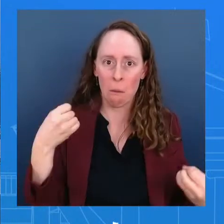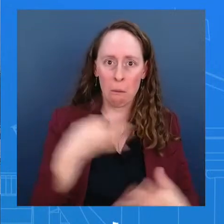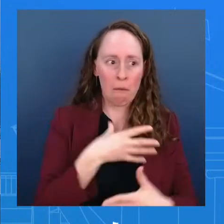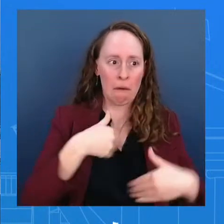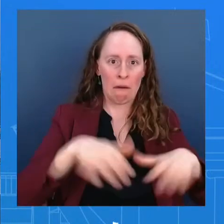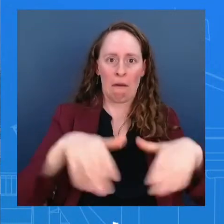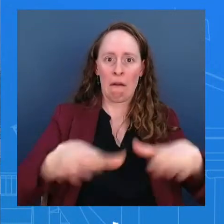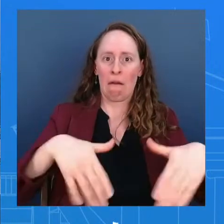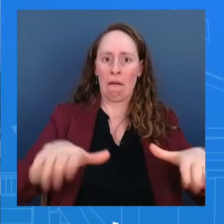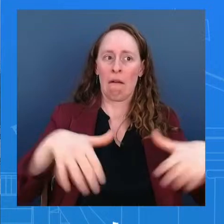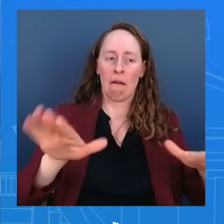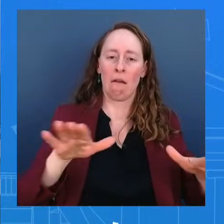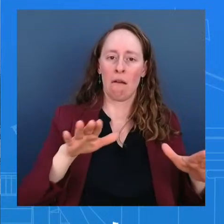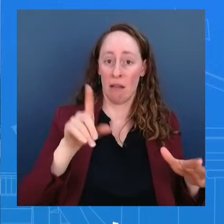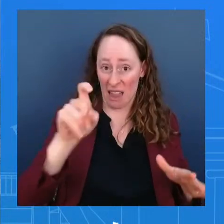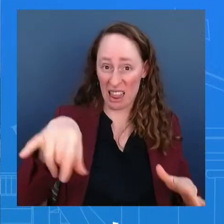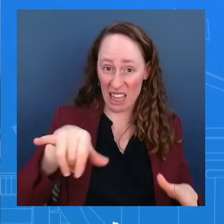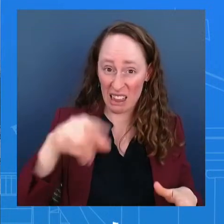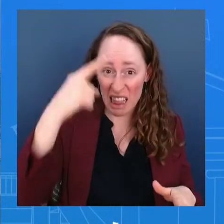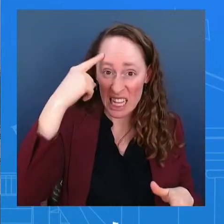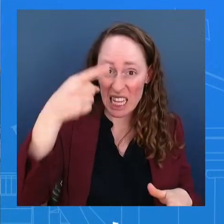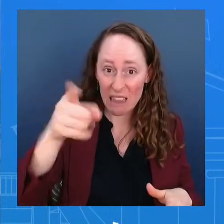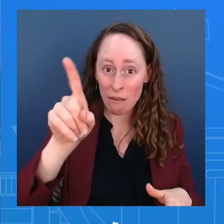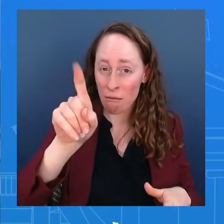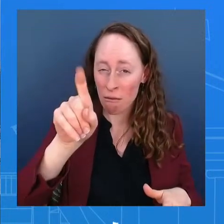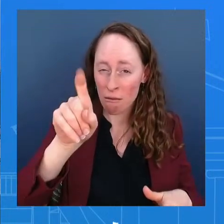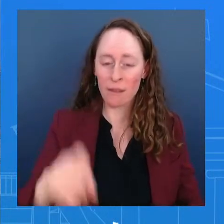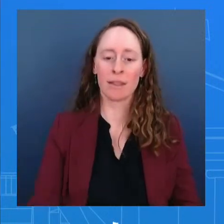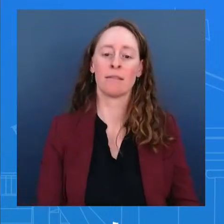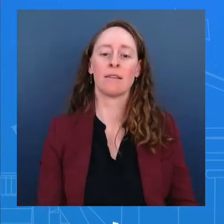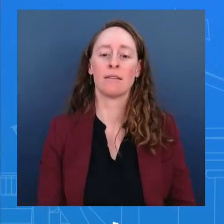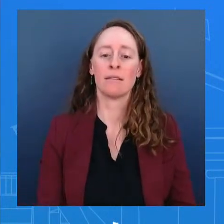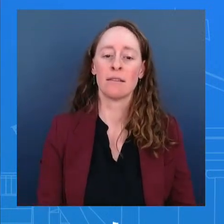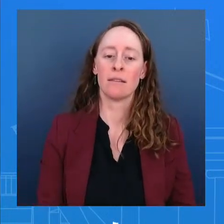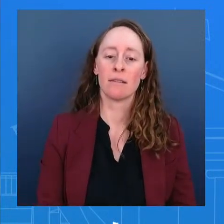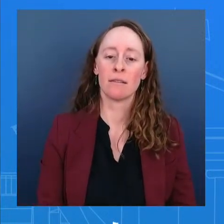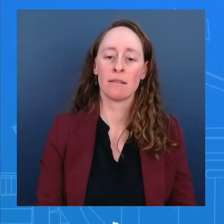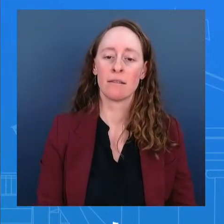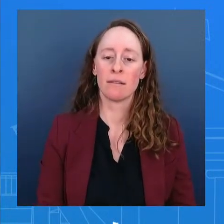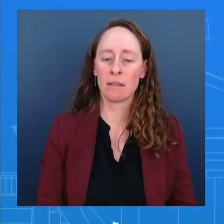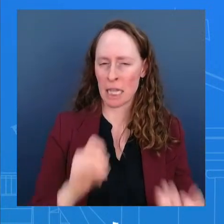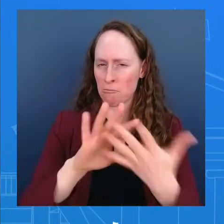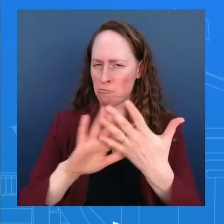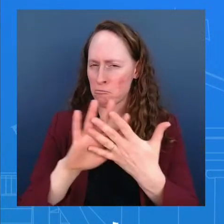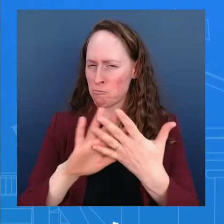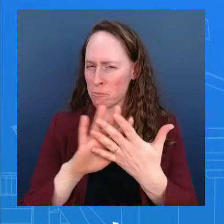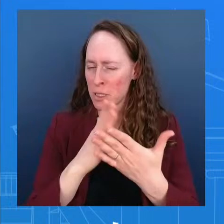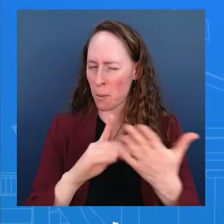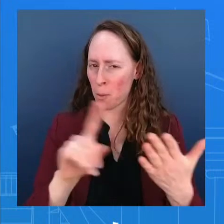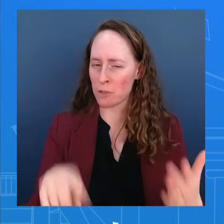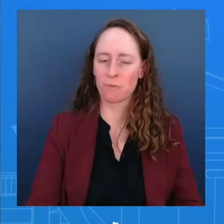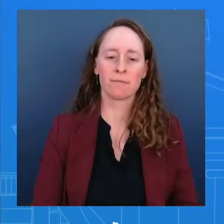for crimes against humanity and war crimes? Mr. Sullivan: So, for -- on the second question, President Biden had a good conversation